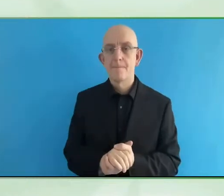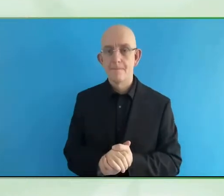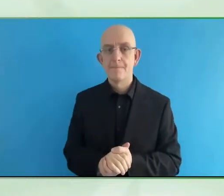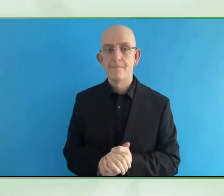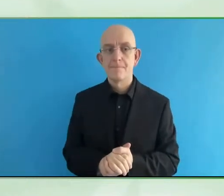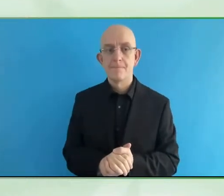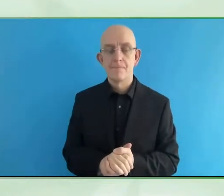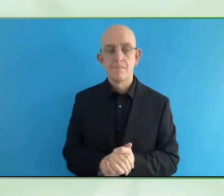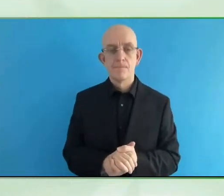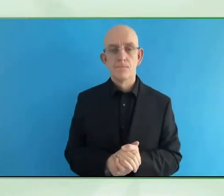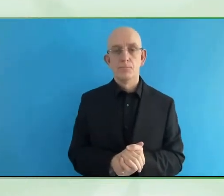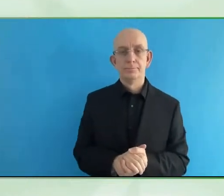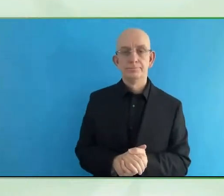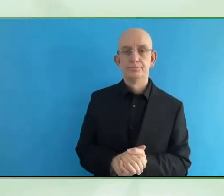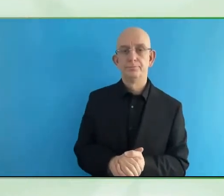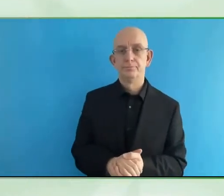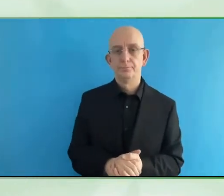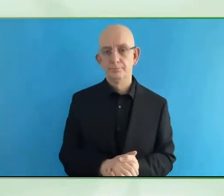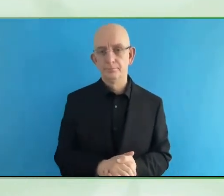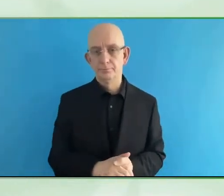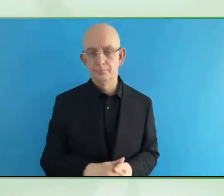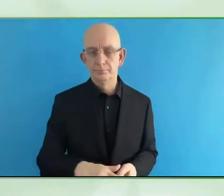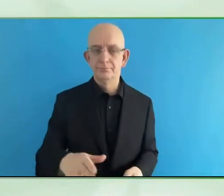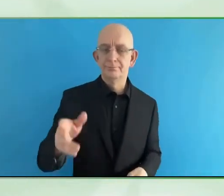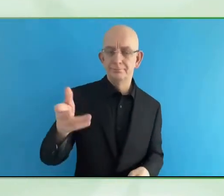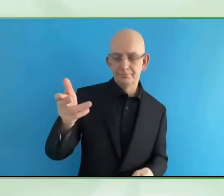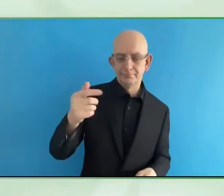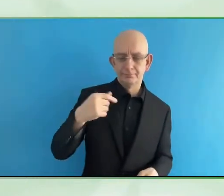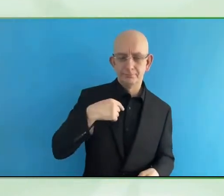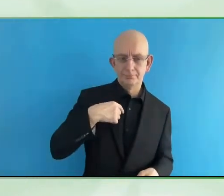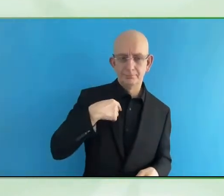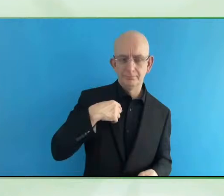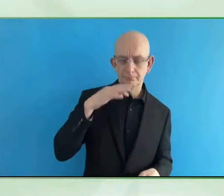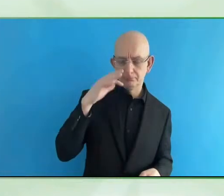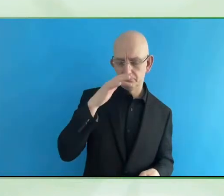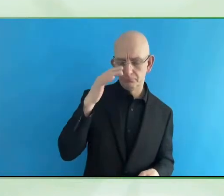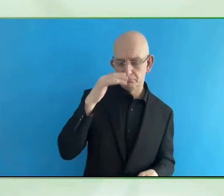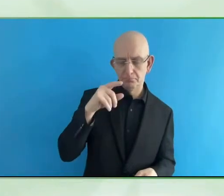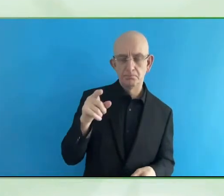my PhD. I was working with Alexander McQueen.